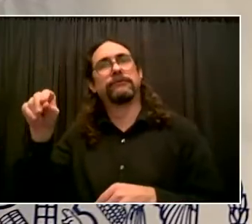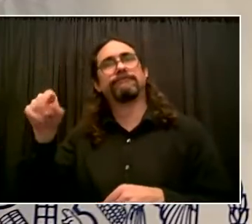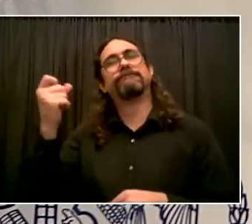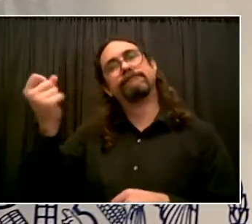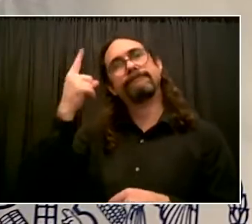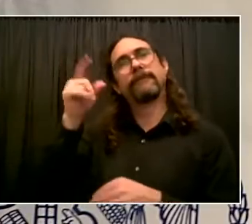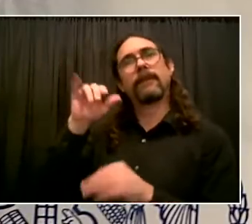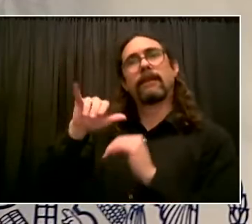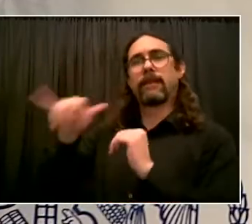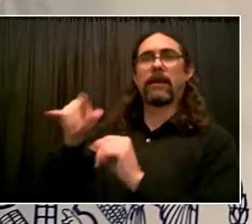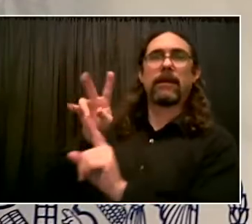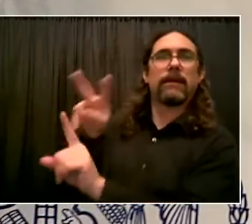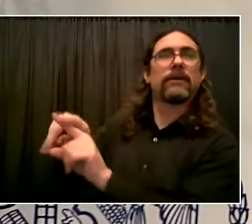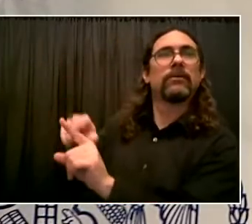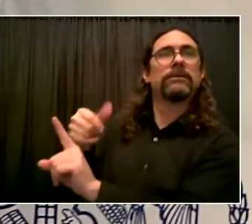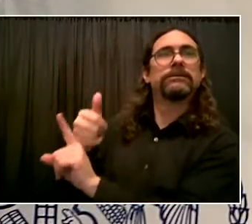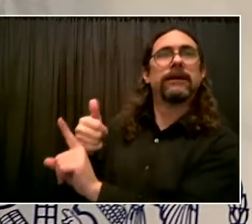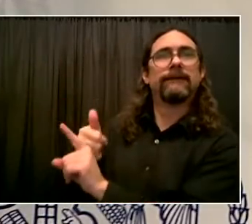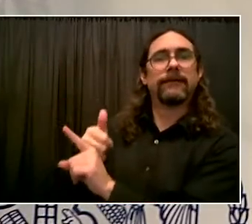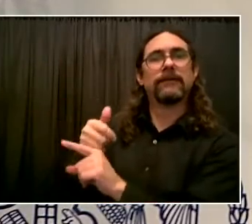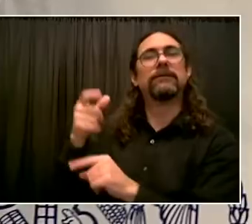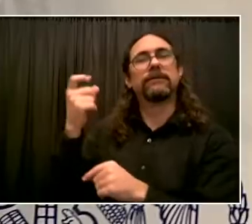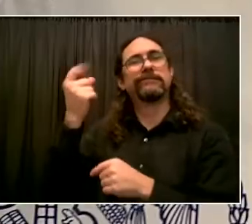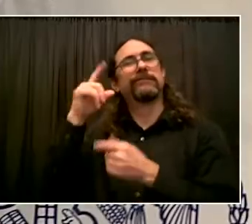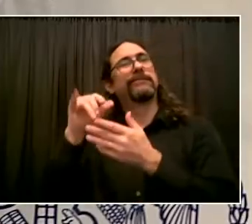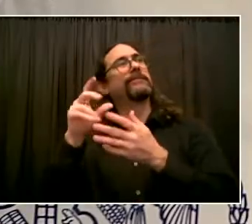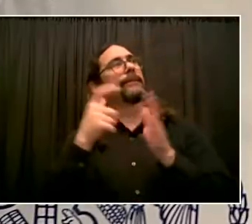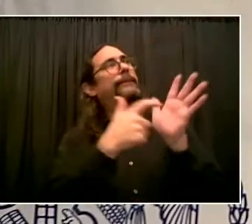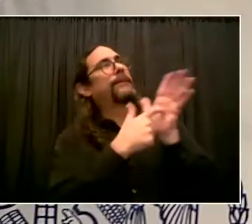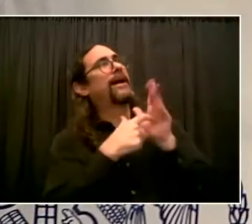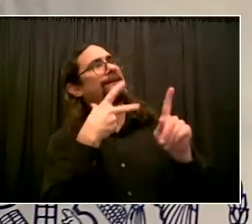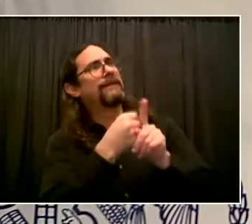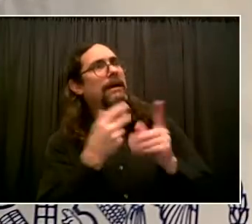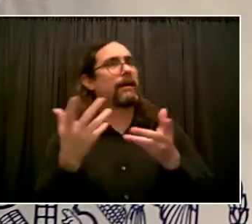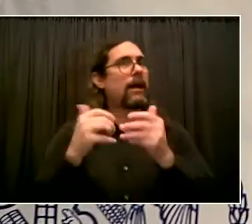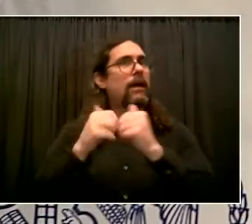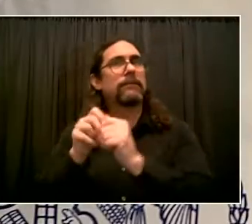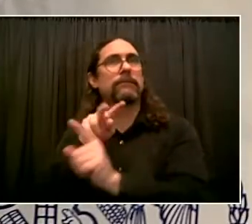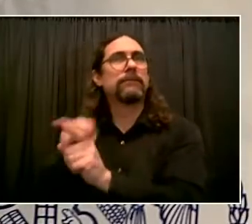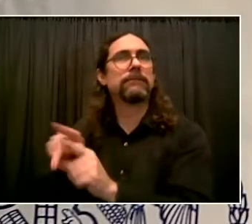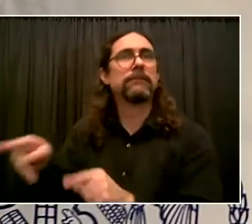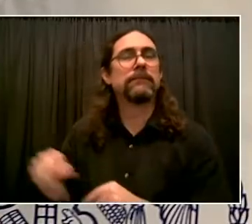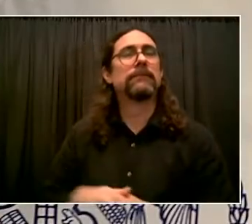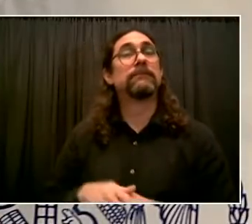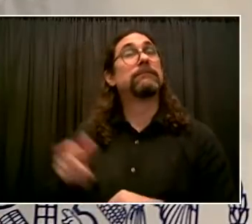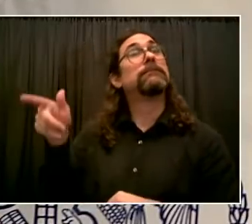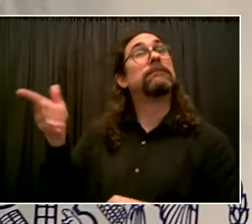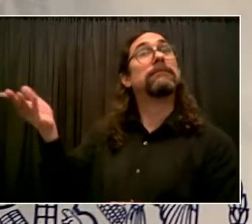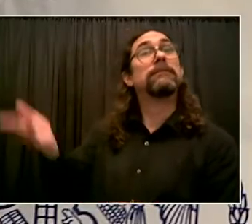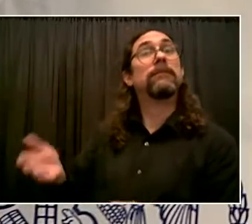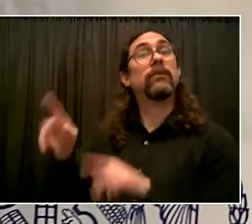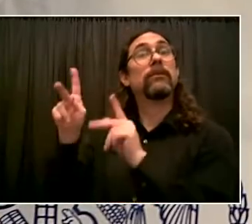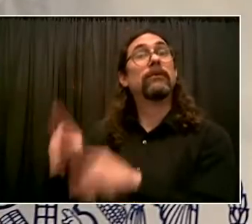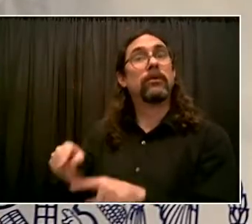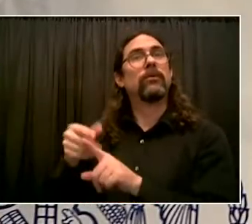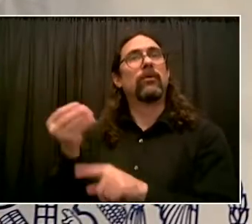EMPLOYEES VACCINATED. HE UNDERSTOOD IT WAS IMPORTANT FOR THEIR SAFEY T BUT FOR THE WHOLE COMMUNITY AND THE CUSOTME.RS